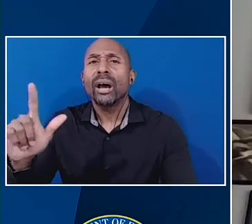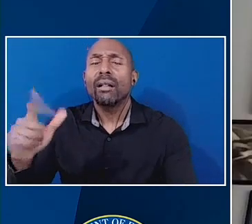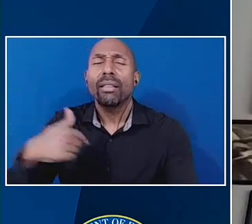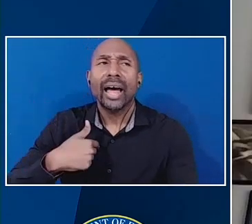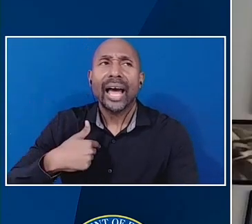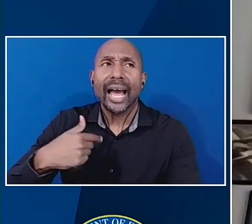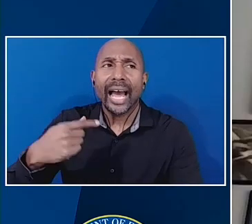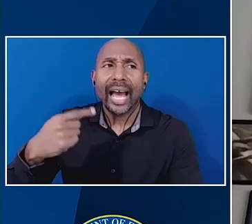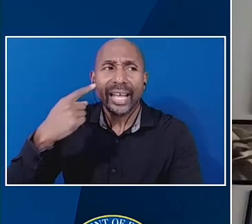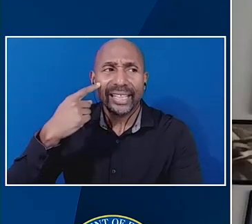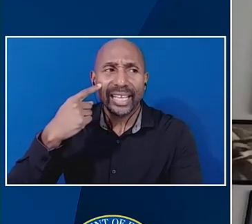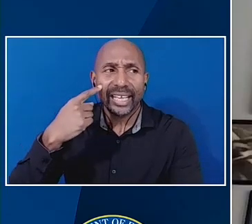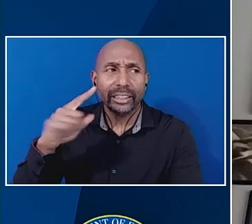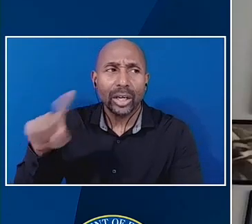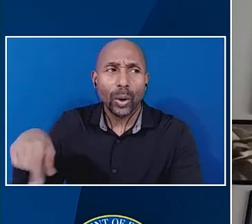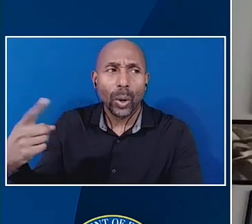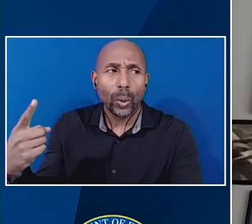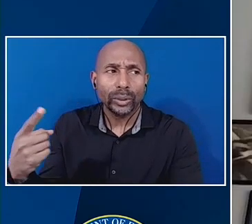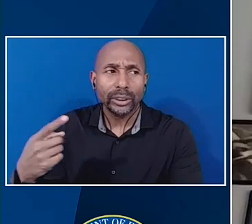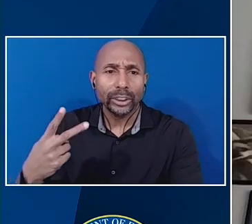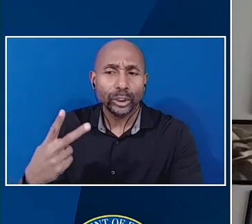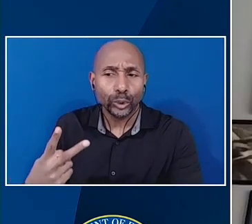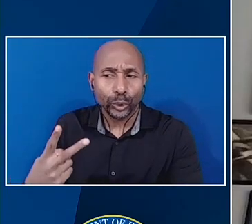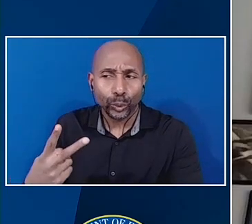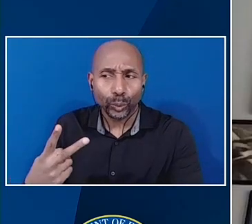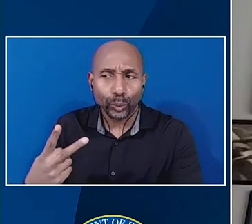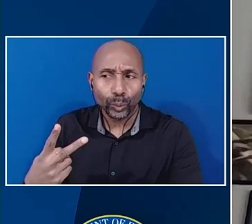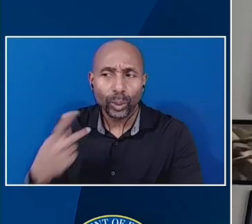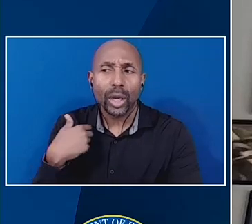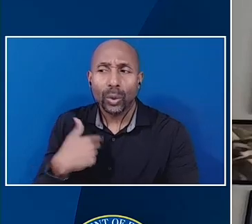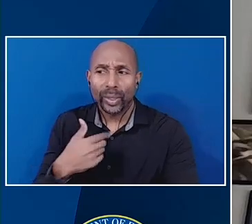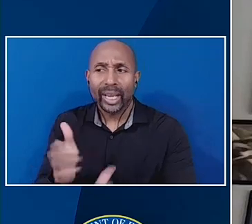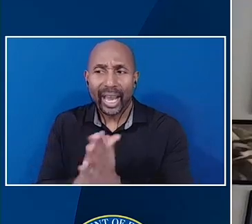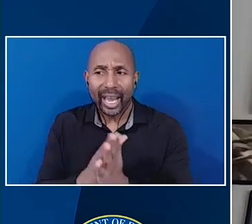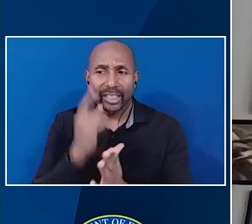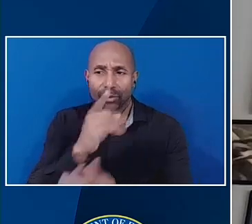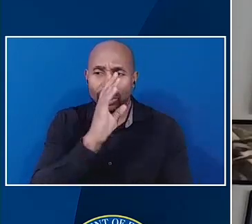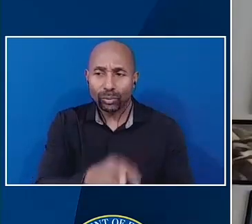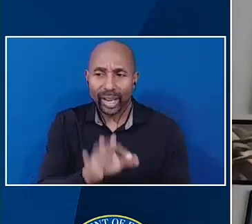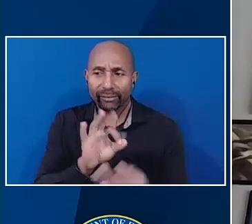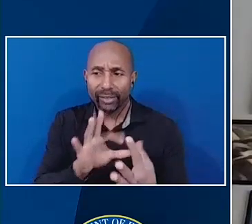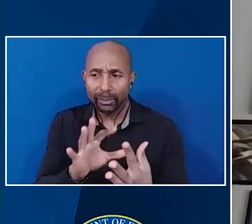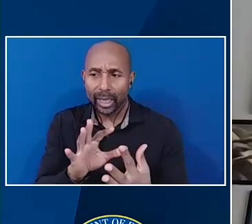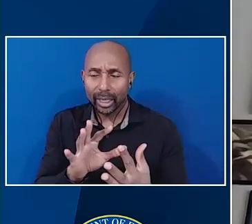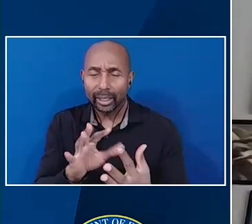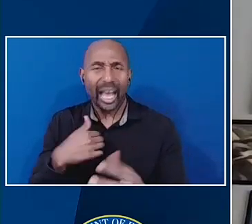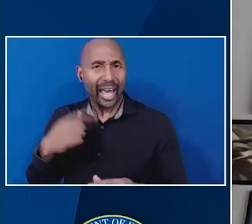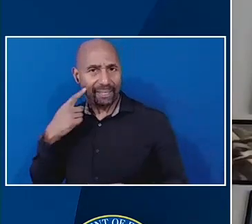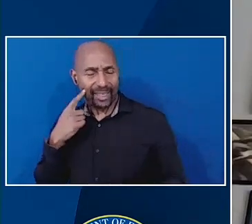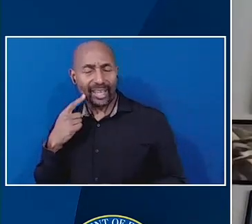that we directly ask for feedback on. I think maybe the suggestion is we maybe